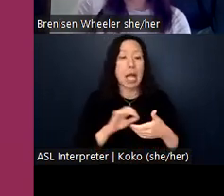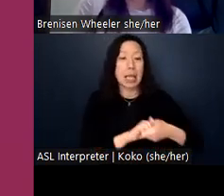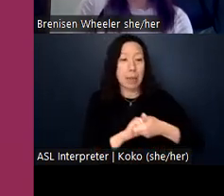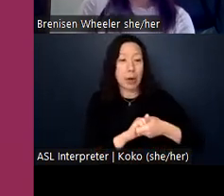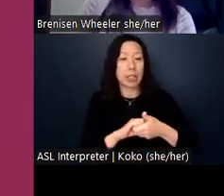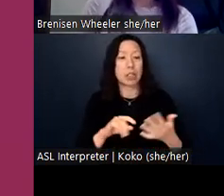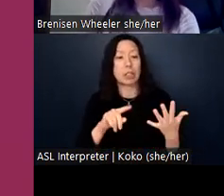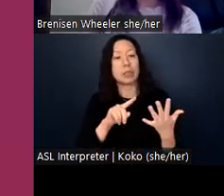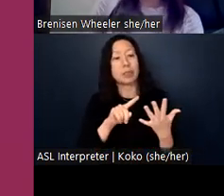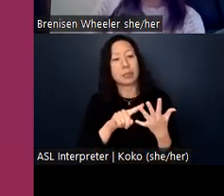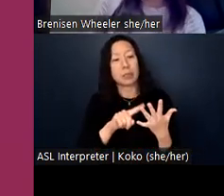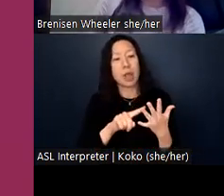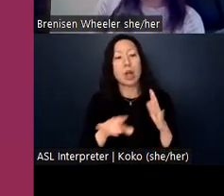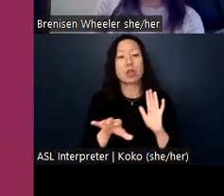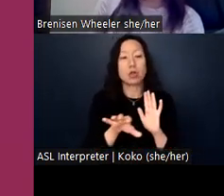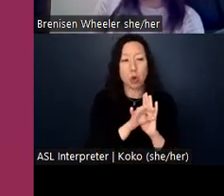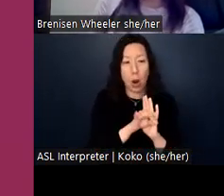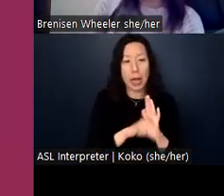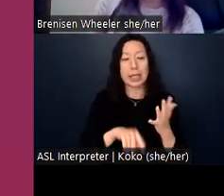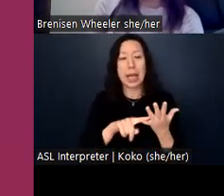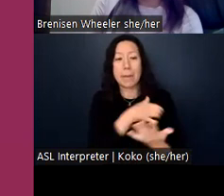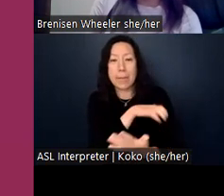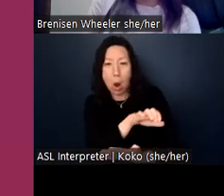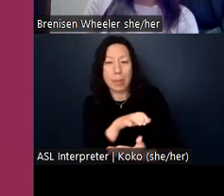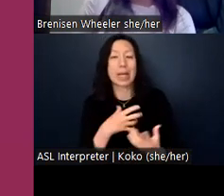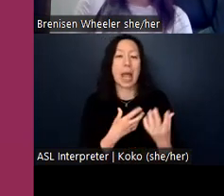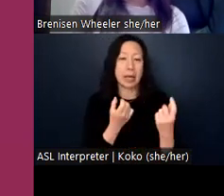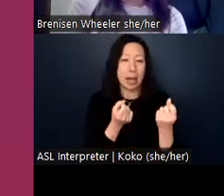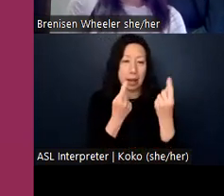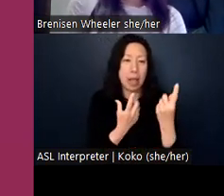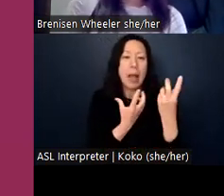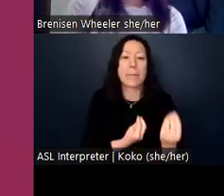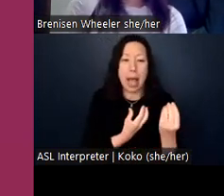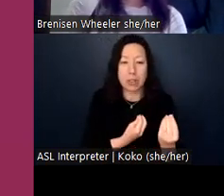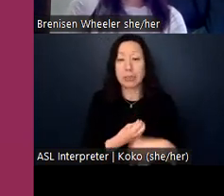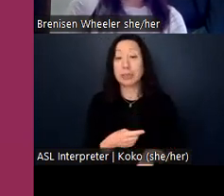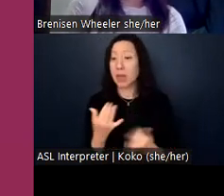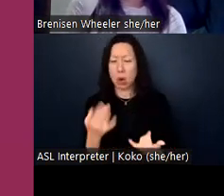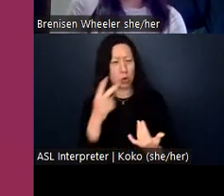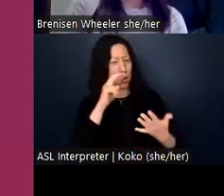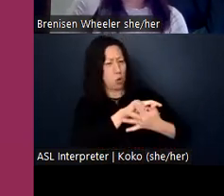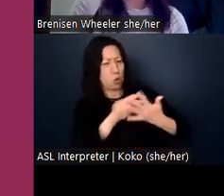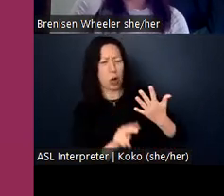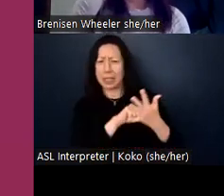13:21:27 So, looking at these 6 components, can you share a specific example of how you